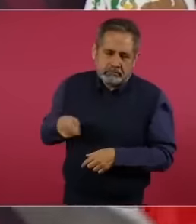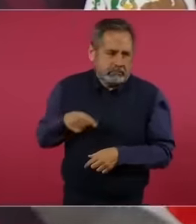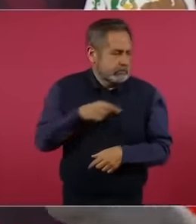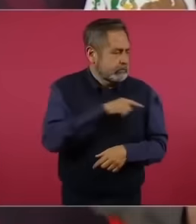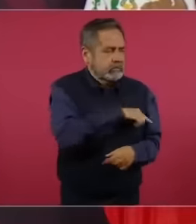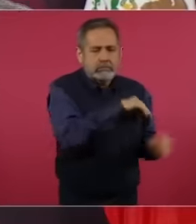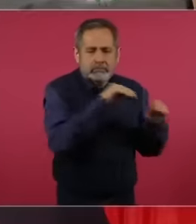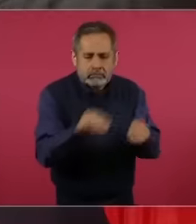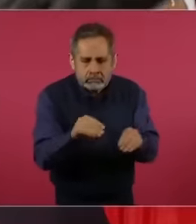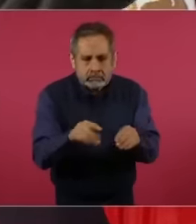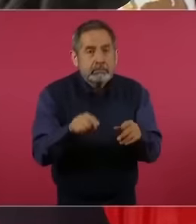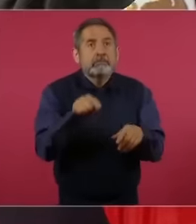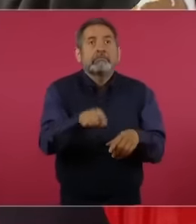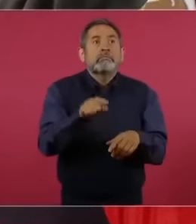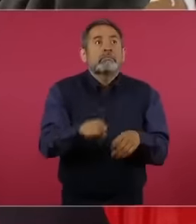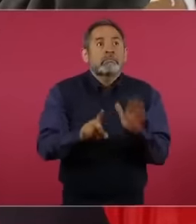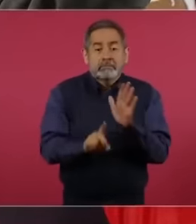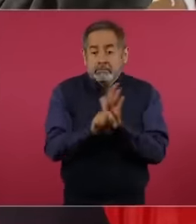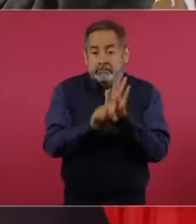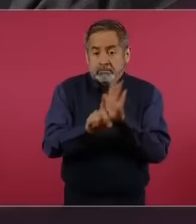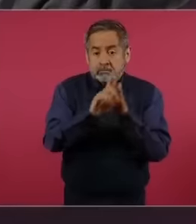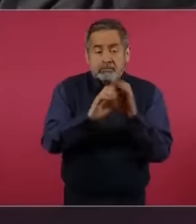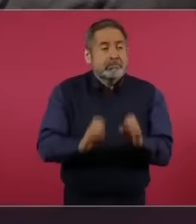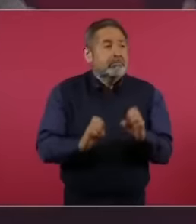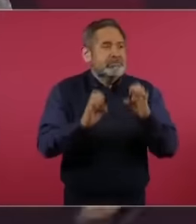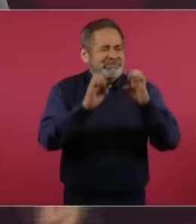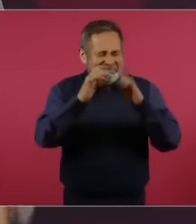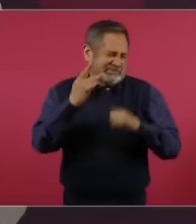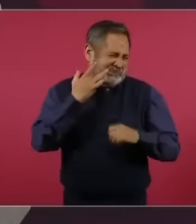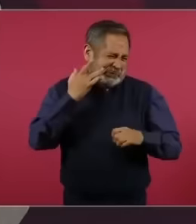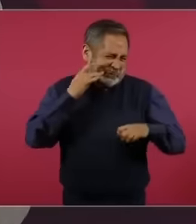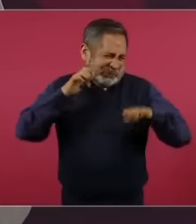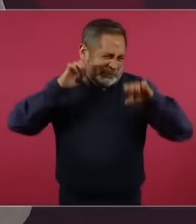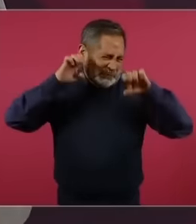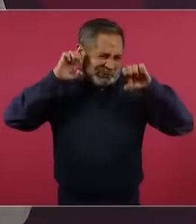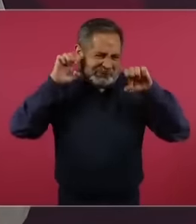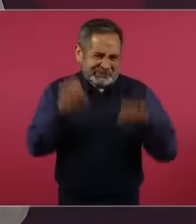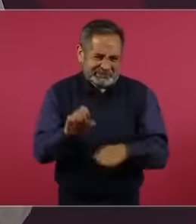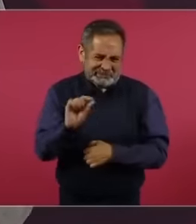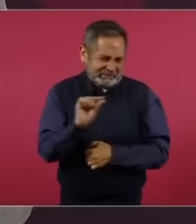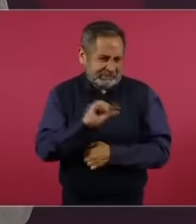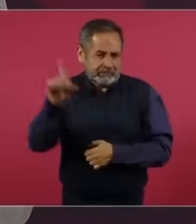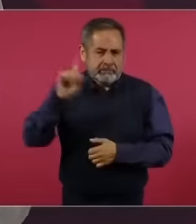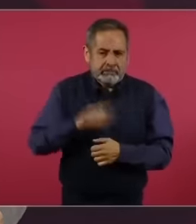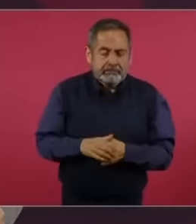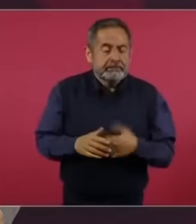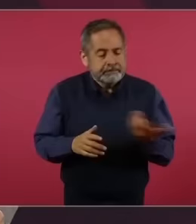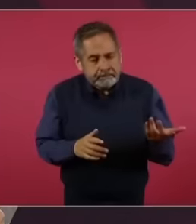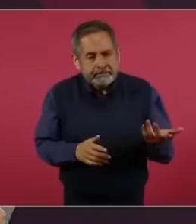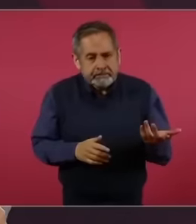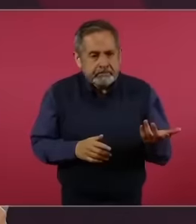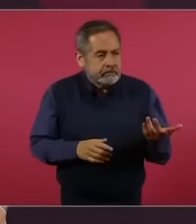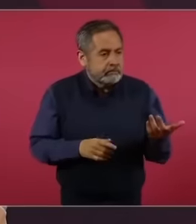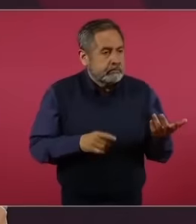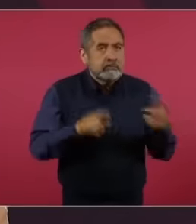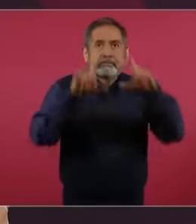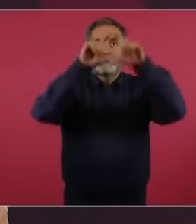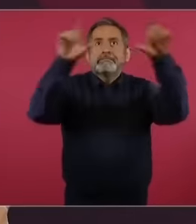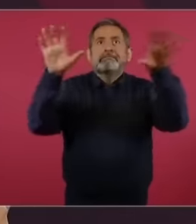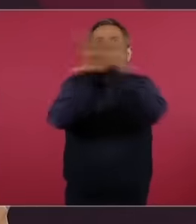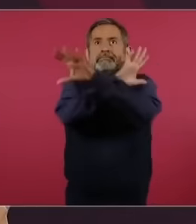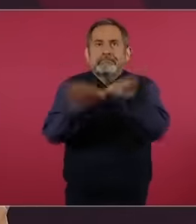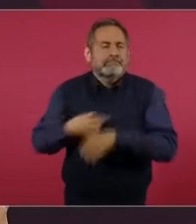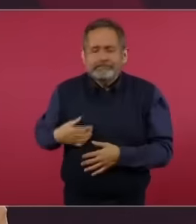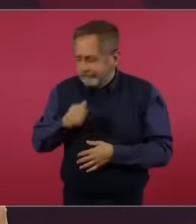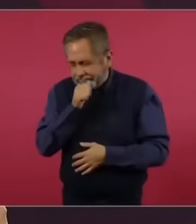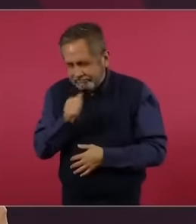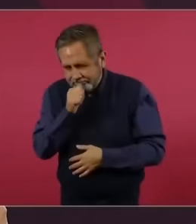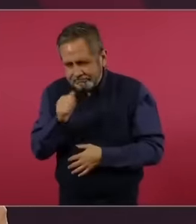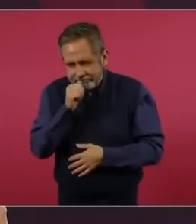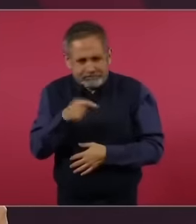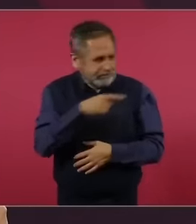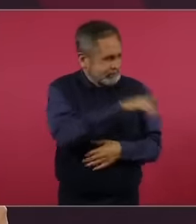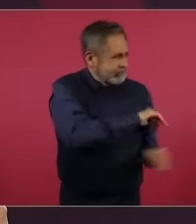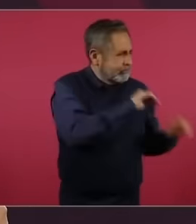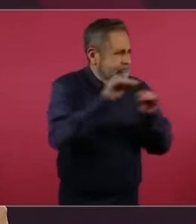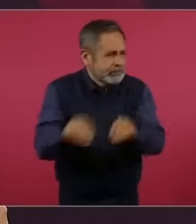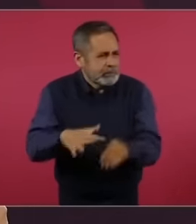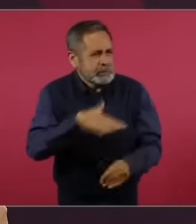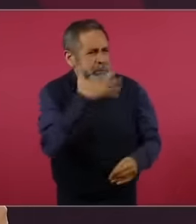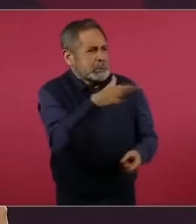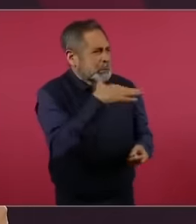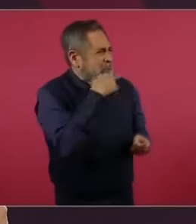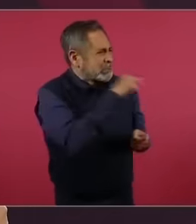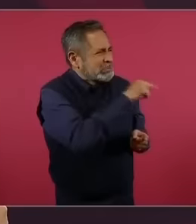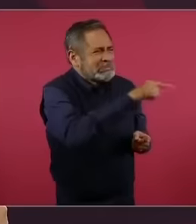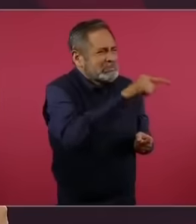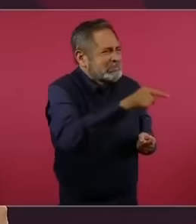some super luxury apartments. So they already accepted me, this has not yet been legally confirmed